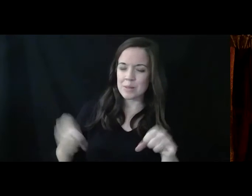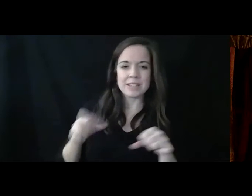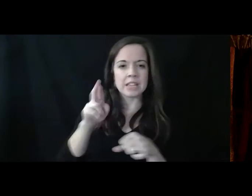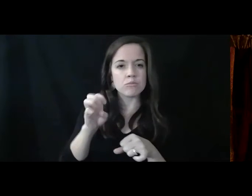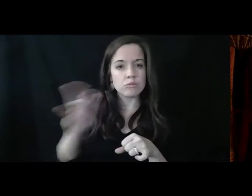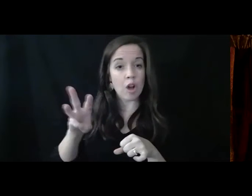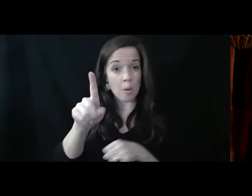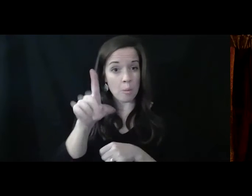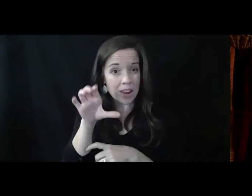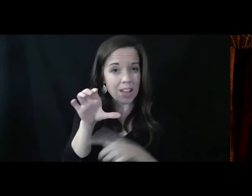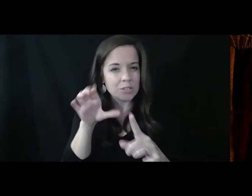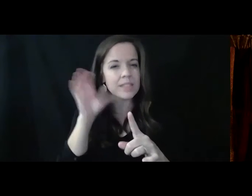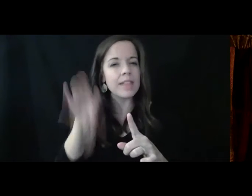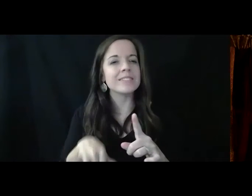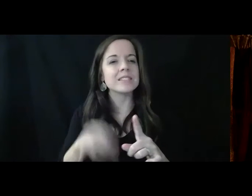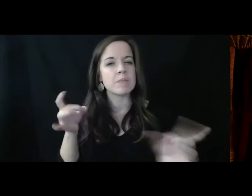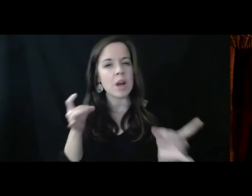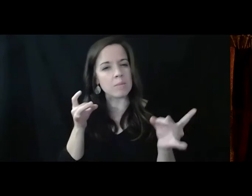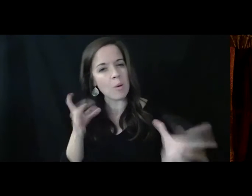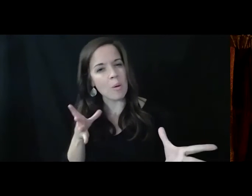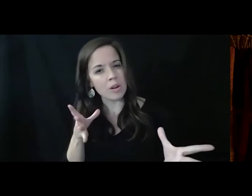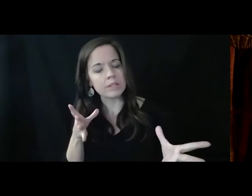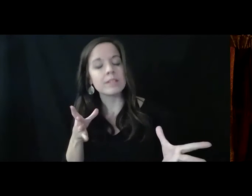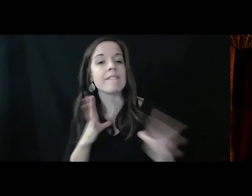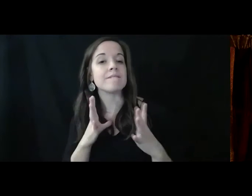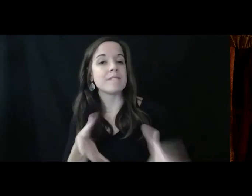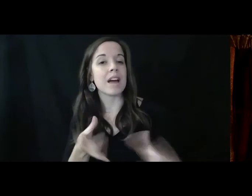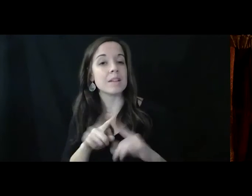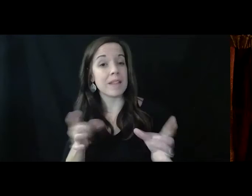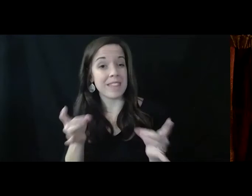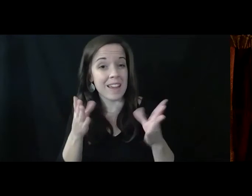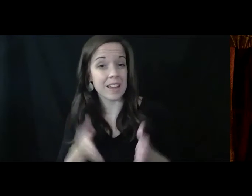is to be abhorred // fine but even the haters will pay // to hold their nose